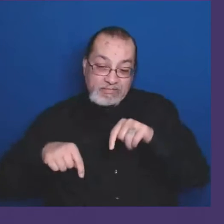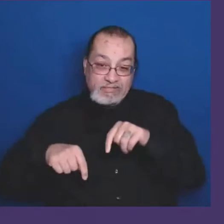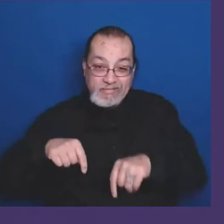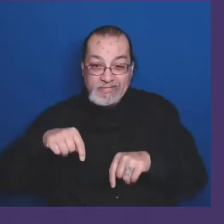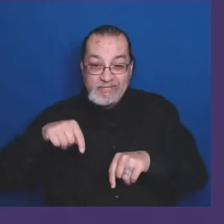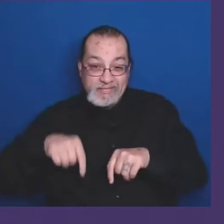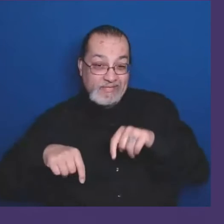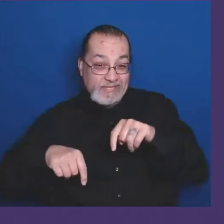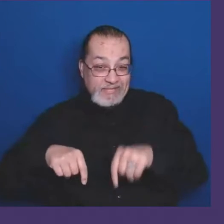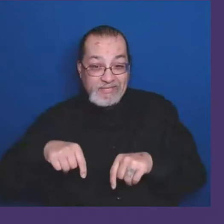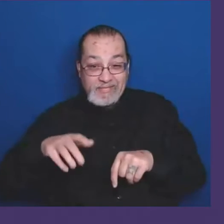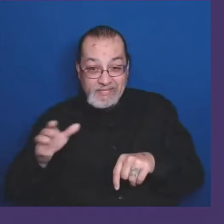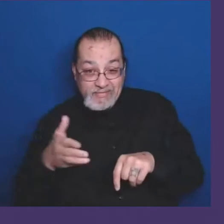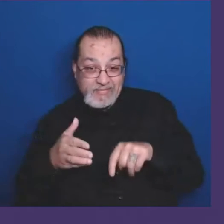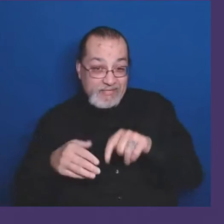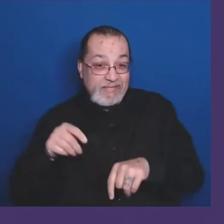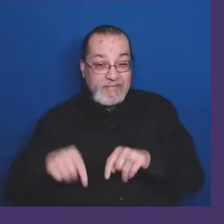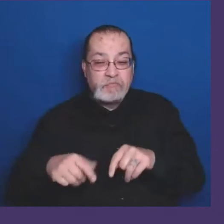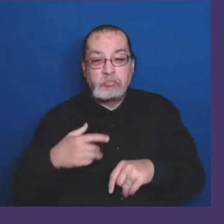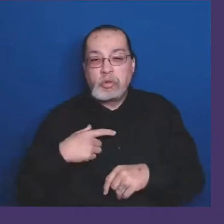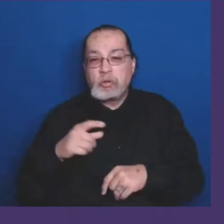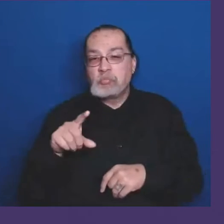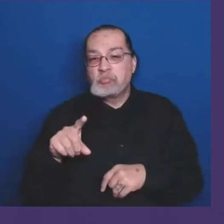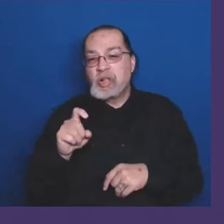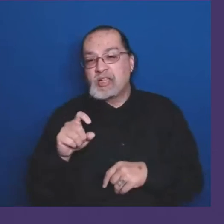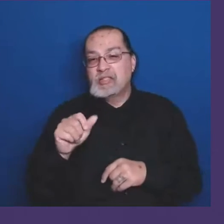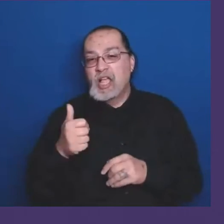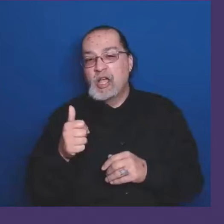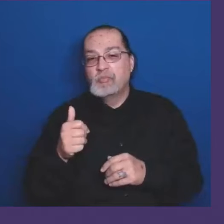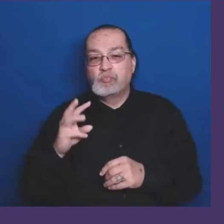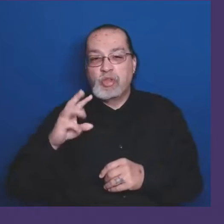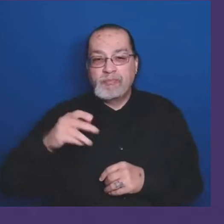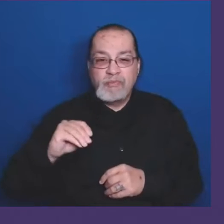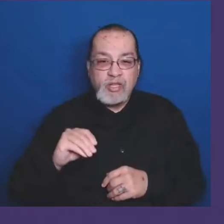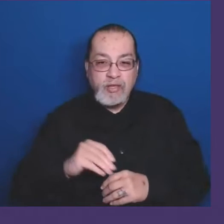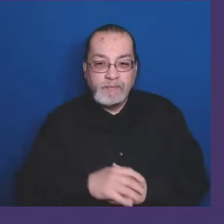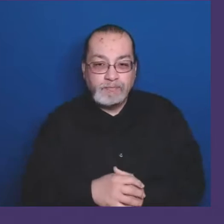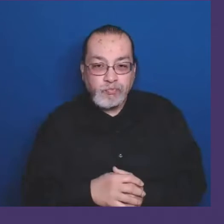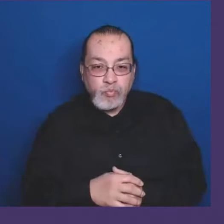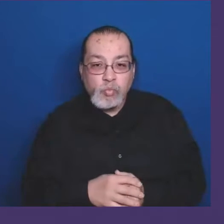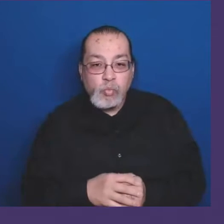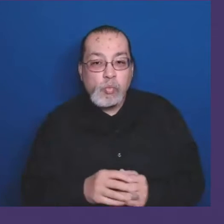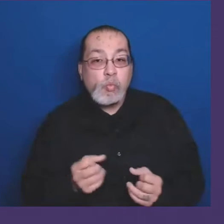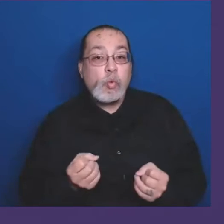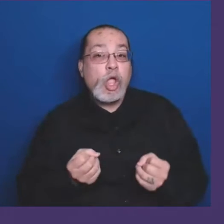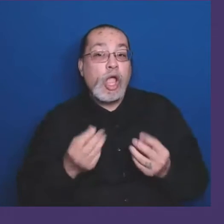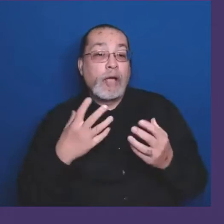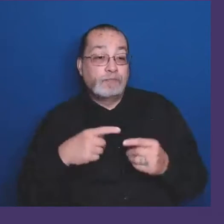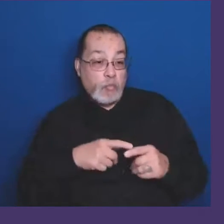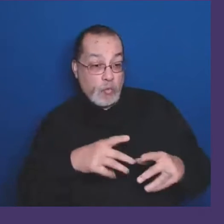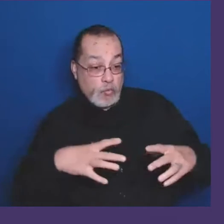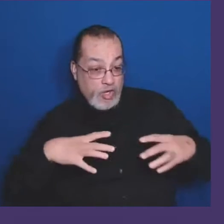to cover my work. About at least 2-4 people, especially a vacation like this one.